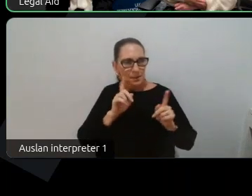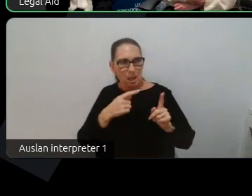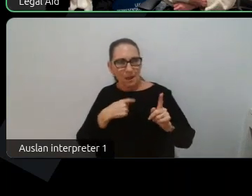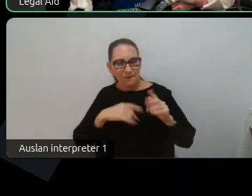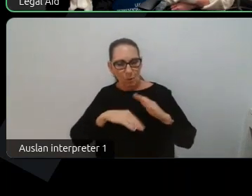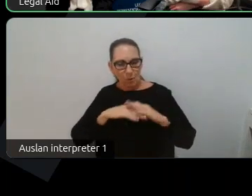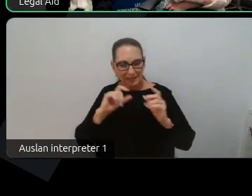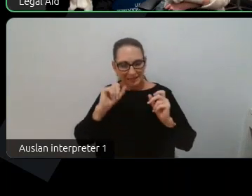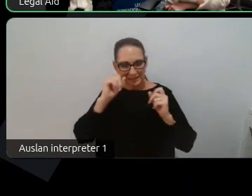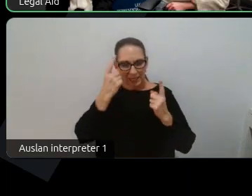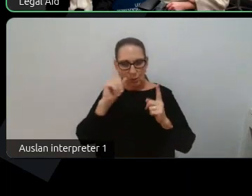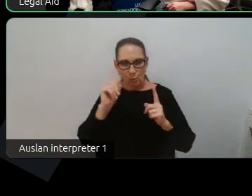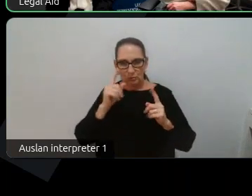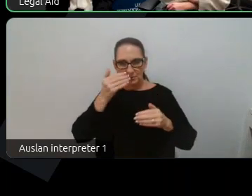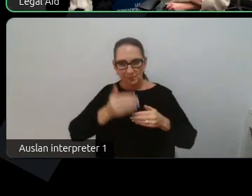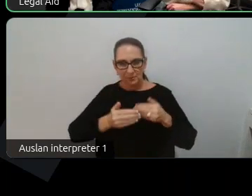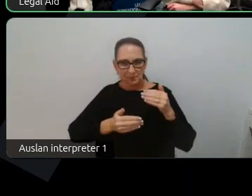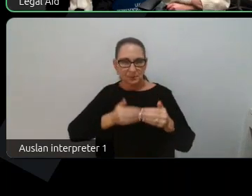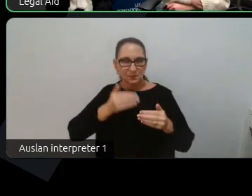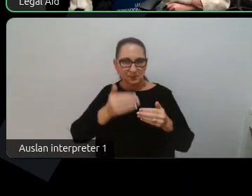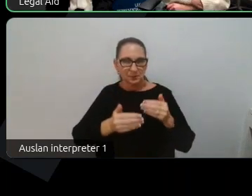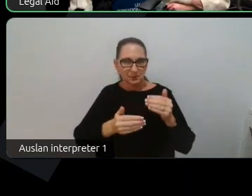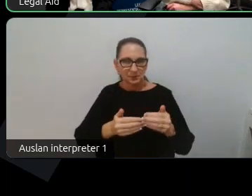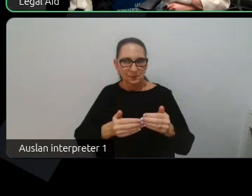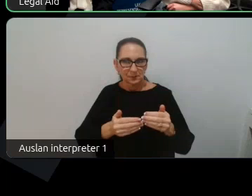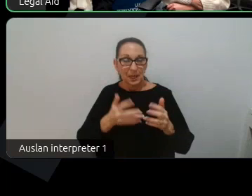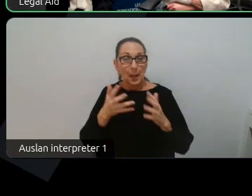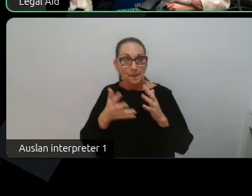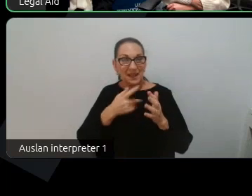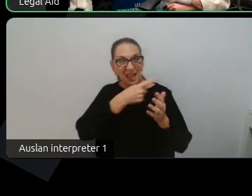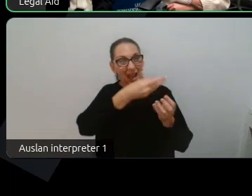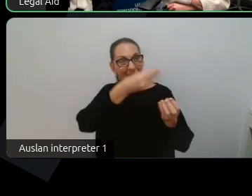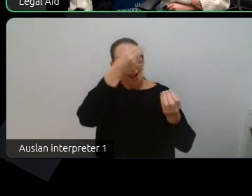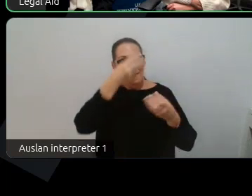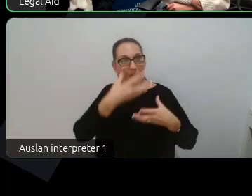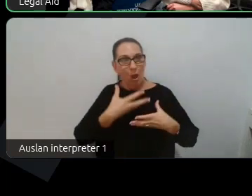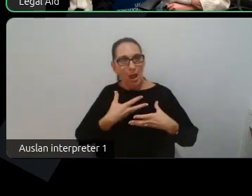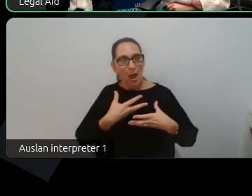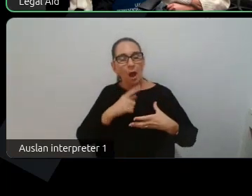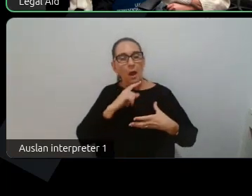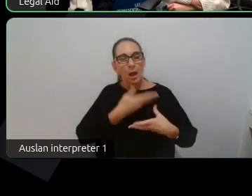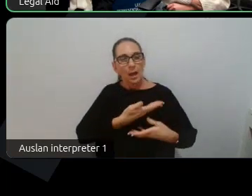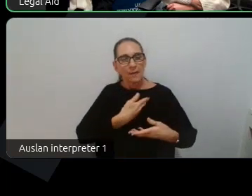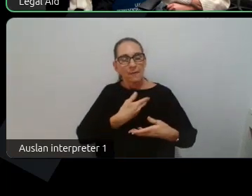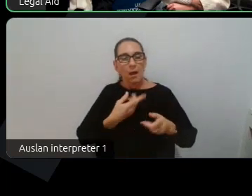need to take. And generally that legal advice will probably give you some information about